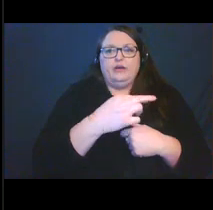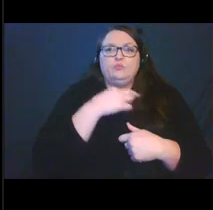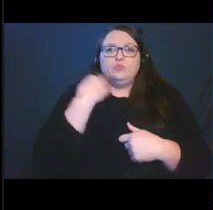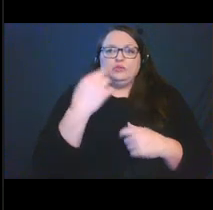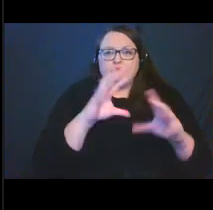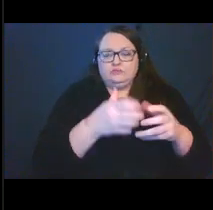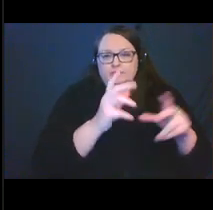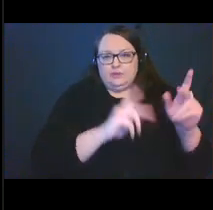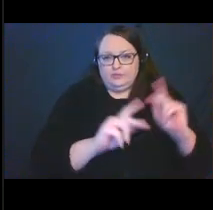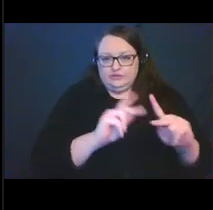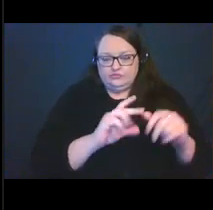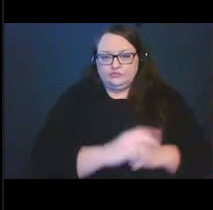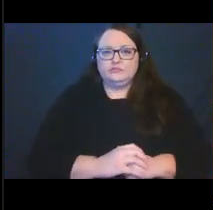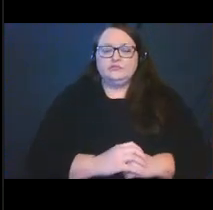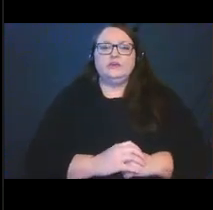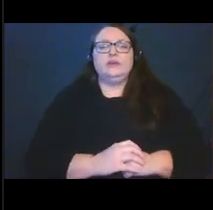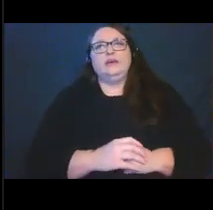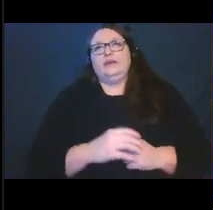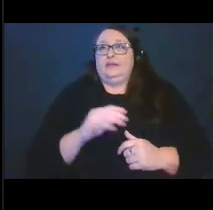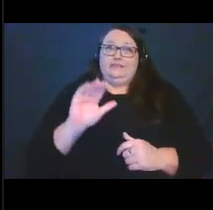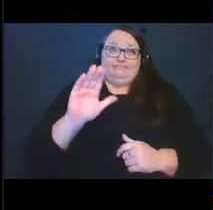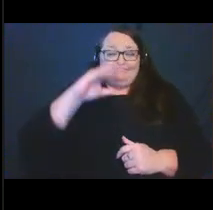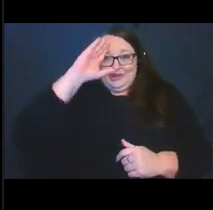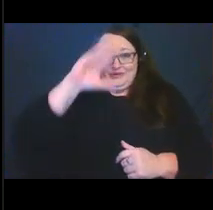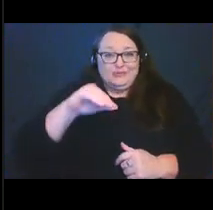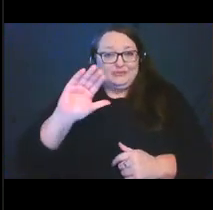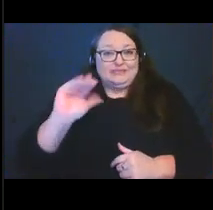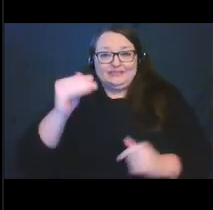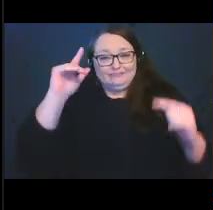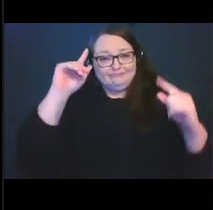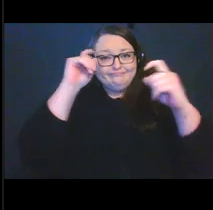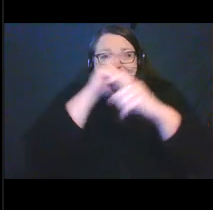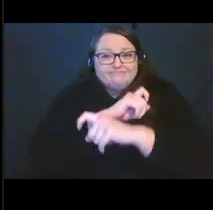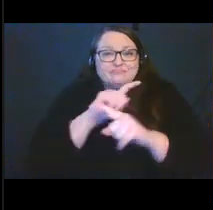lot of heat-health science that we're attempting to consider in this approach. So at this point,